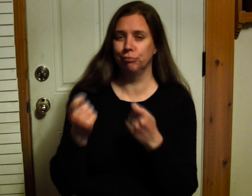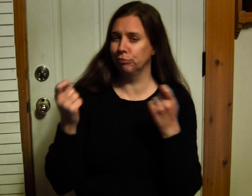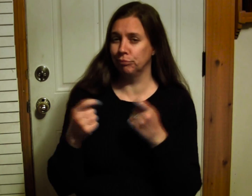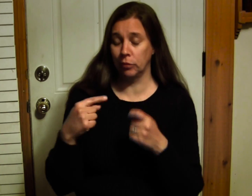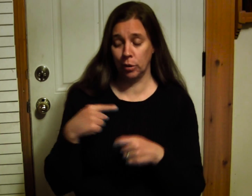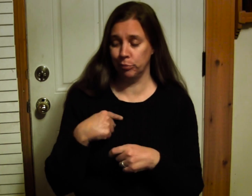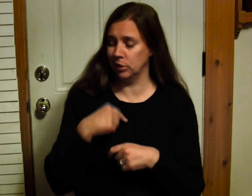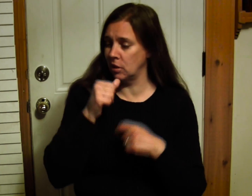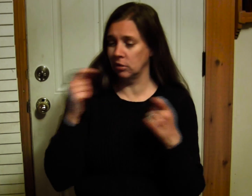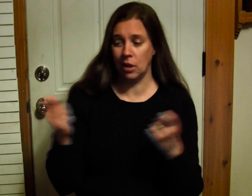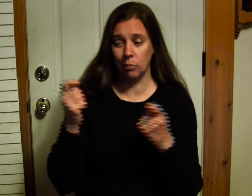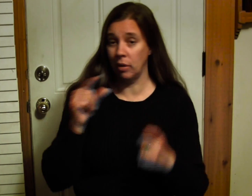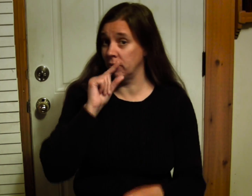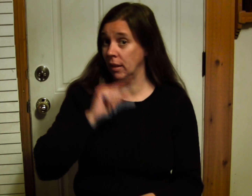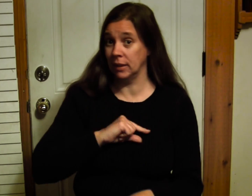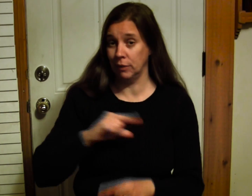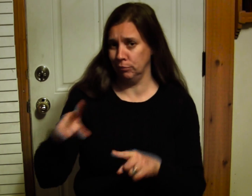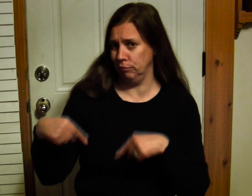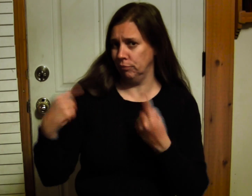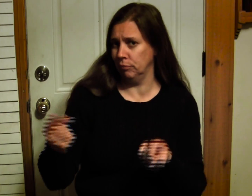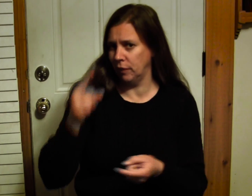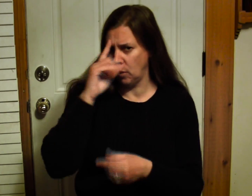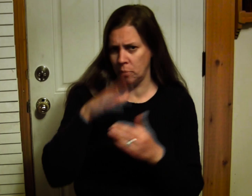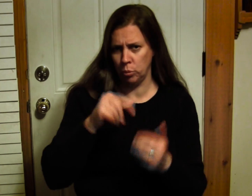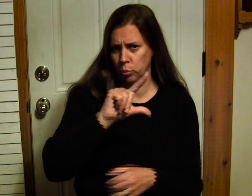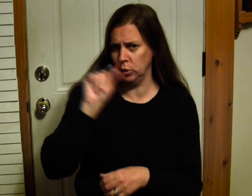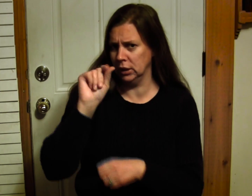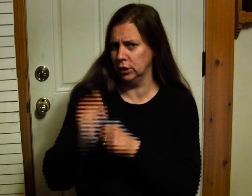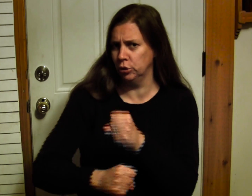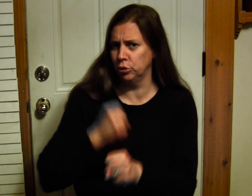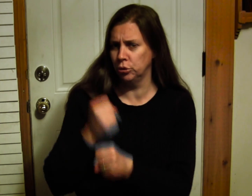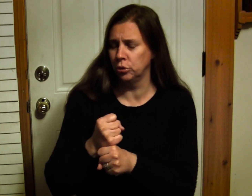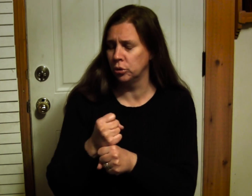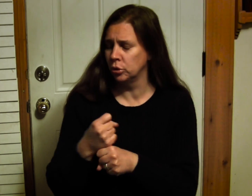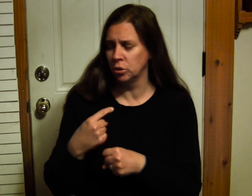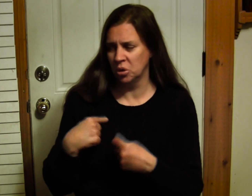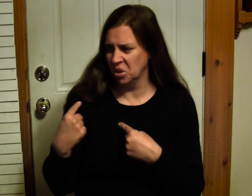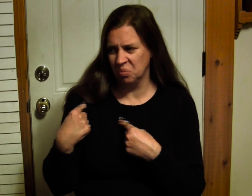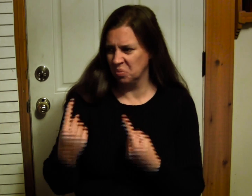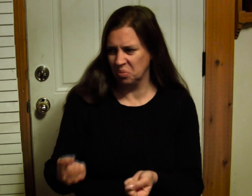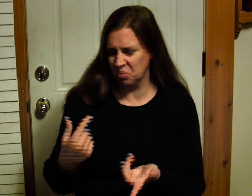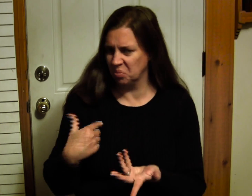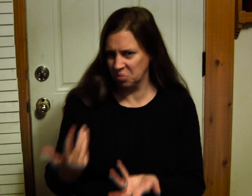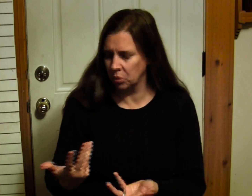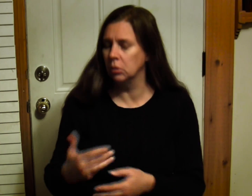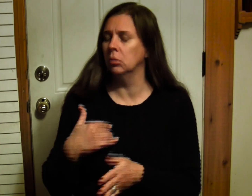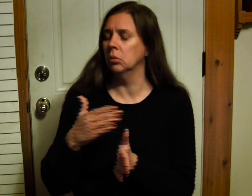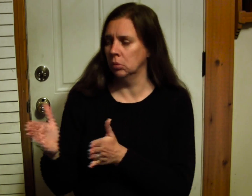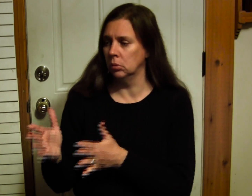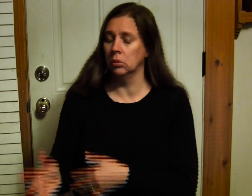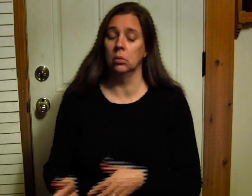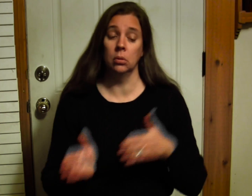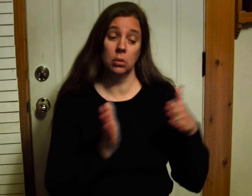But I don’t celebrate that. In fact, I have not celebrated Thanksgiving for the past 20 years.